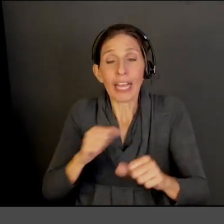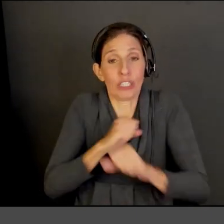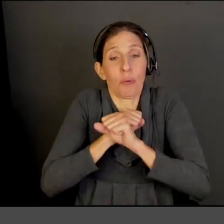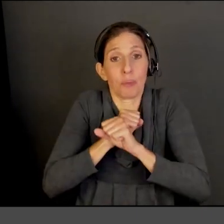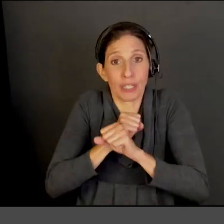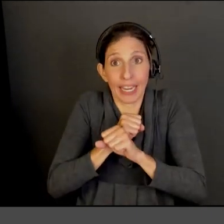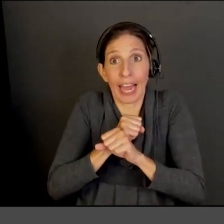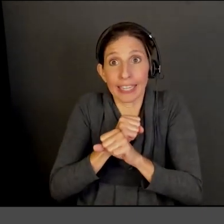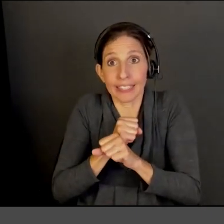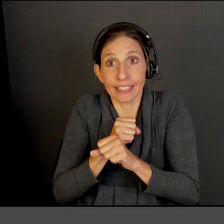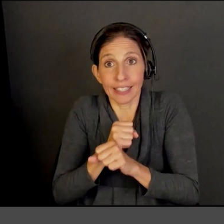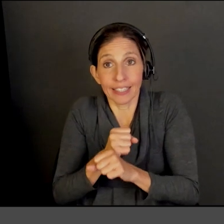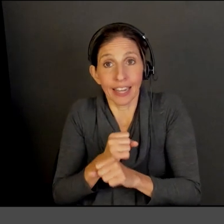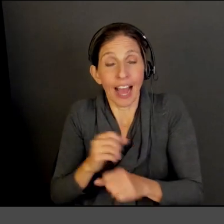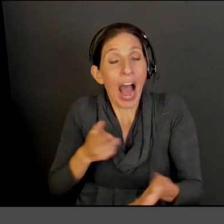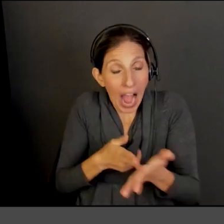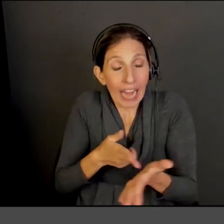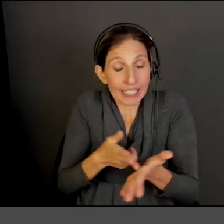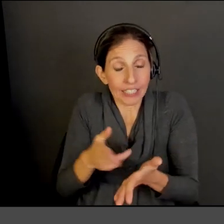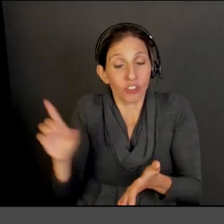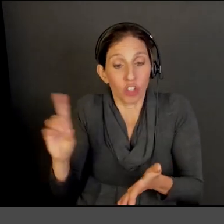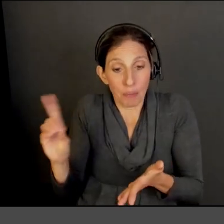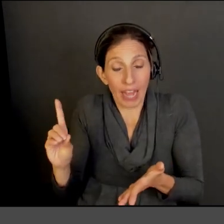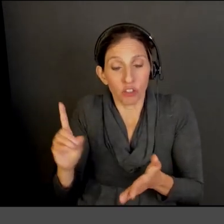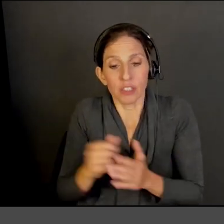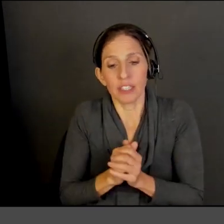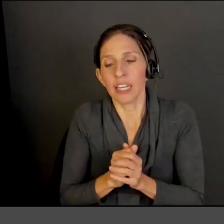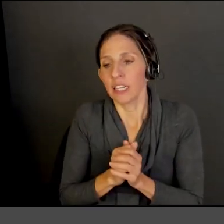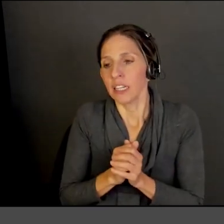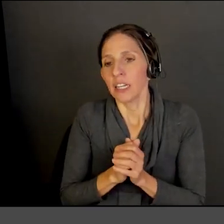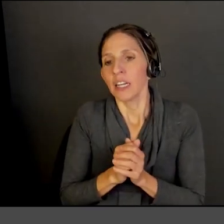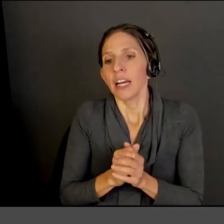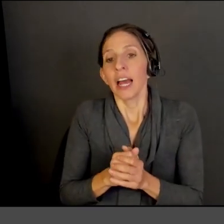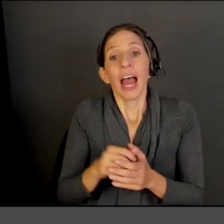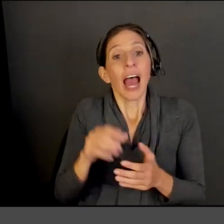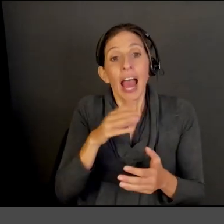AND AND IT WAS TO BREAK APART THOSE THOSE THOSE NARRATIVES THAT WERE OUT THERE